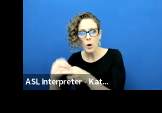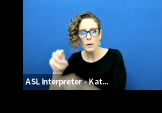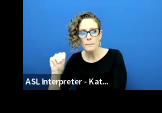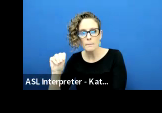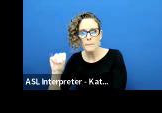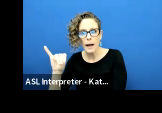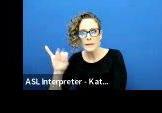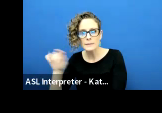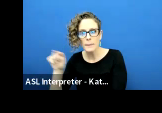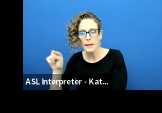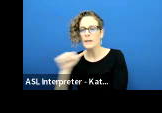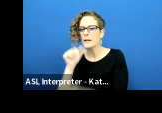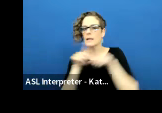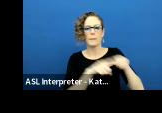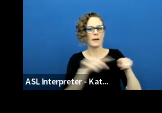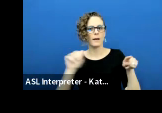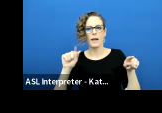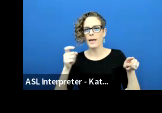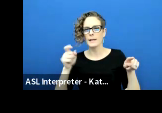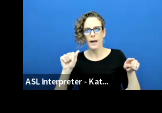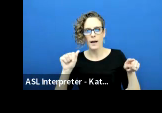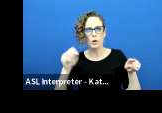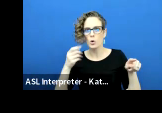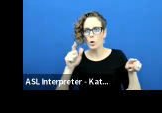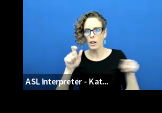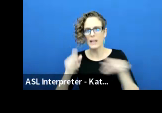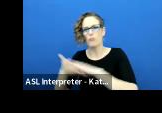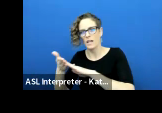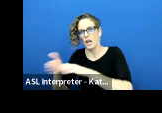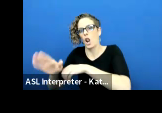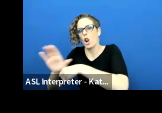or Google or anything of that nature it runs on a local computer so in the process of that so